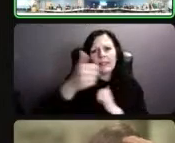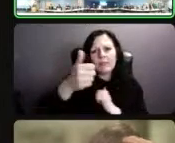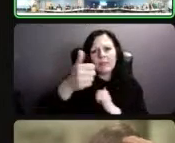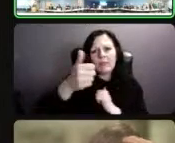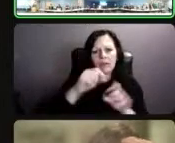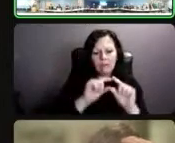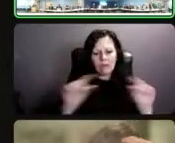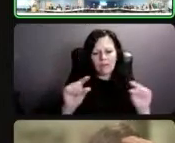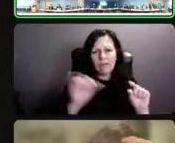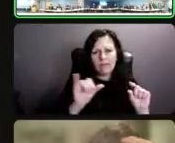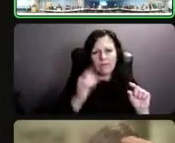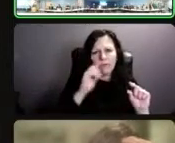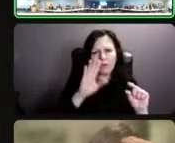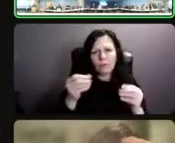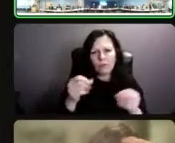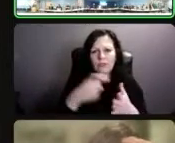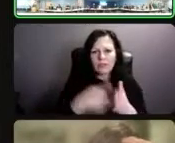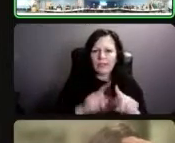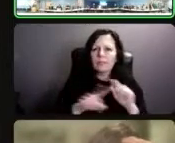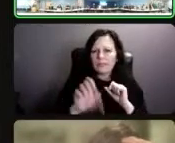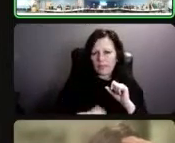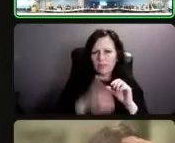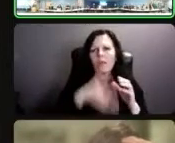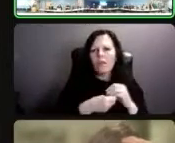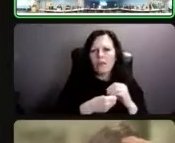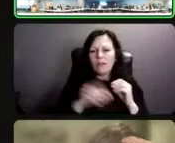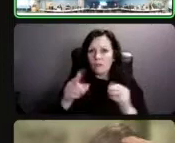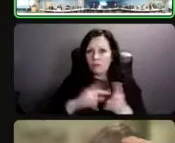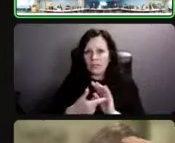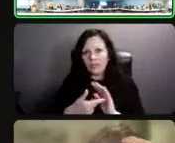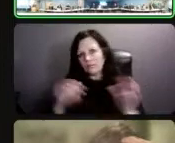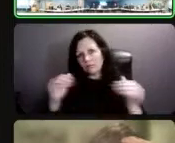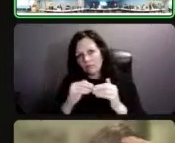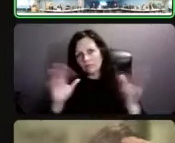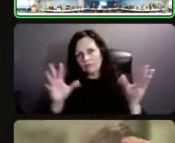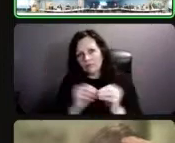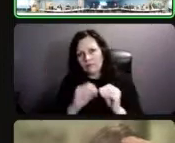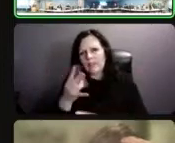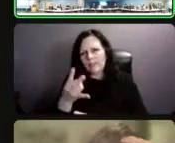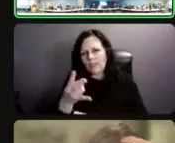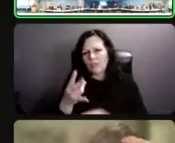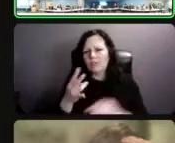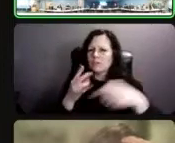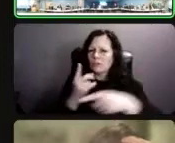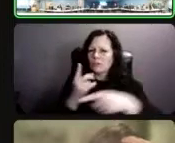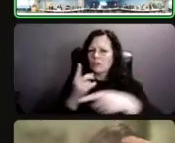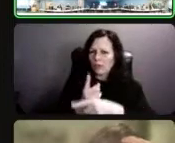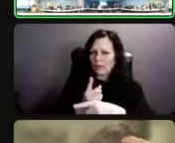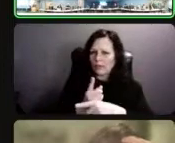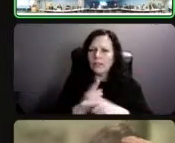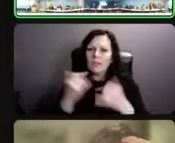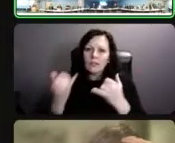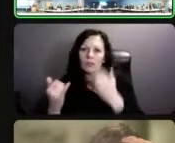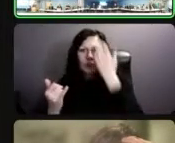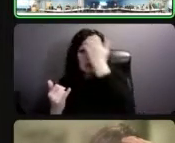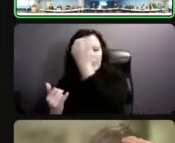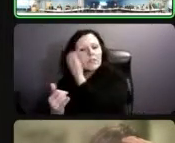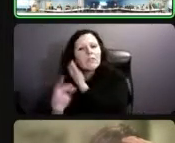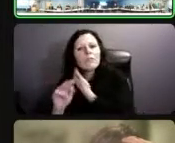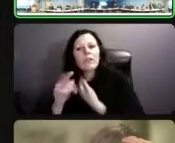IS THAT IF I UNDERSTAND CORRECTLY YOU DON'T SEE IT AS A SEPARATE LINE ON YOUR PROPERTY TAX.